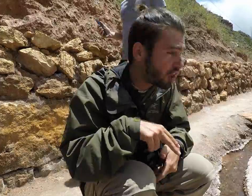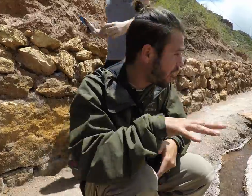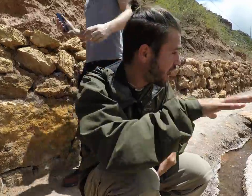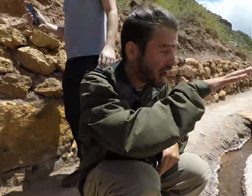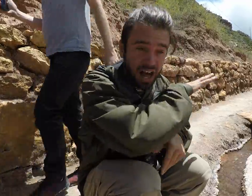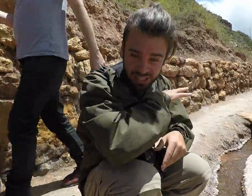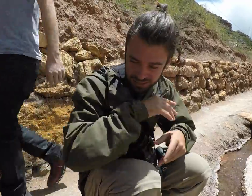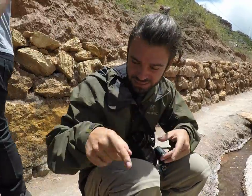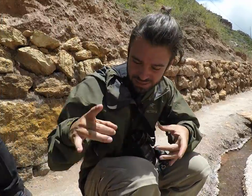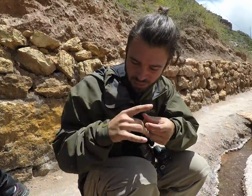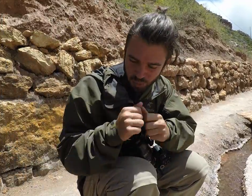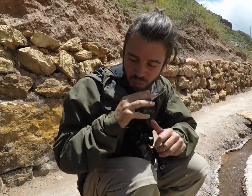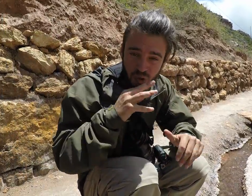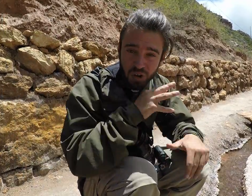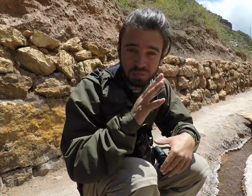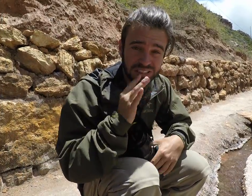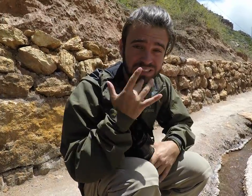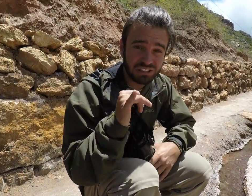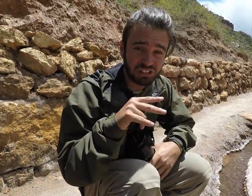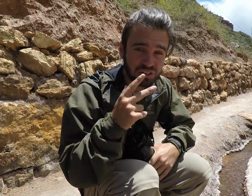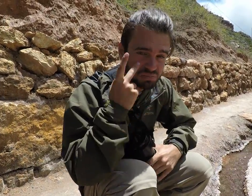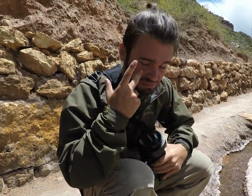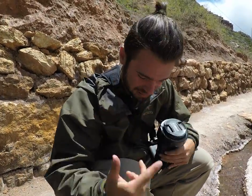The water canal is connected to those salt ponds. Let's see if this water has a salt taste.